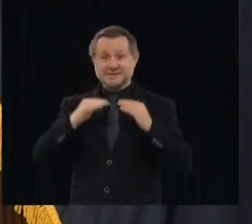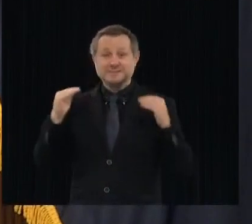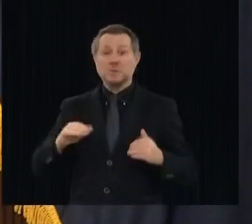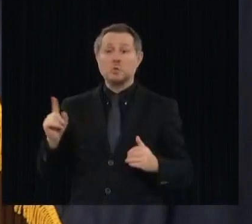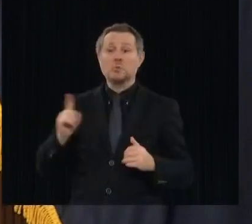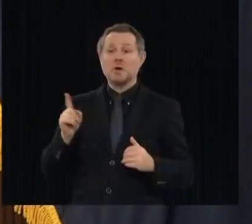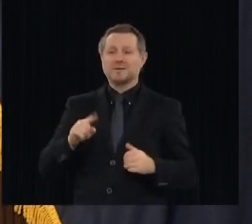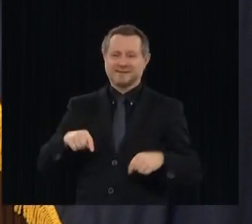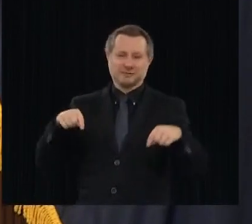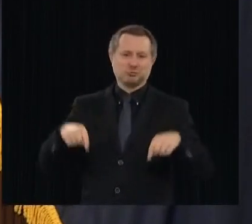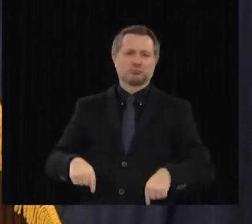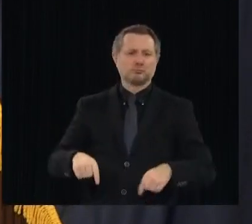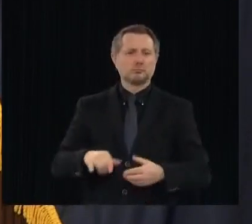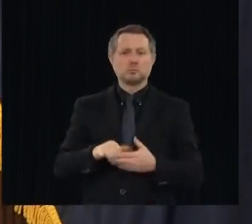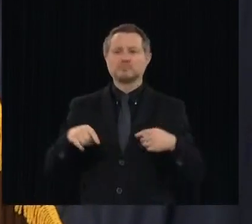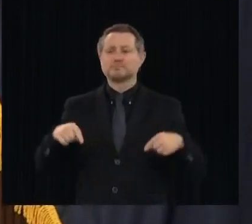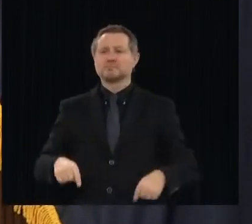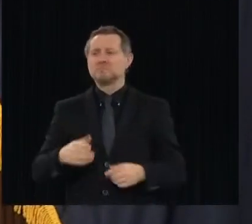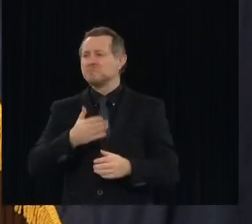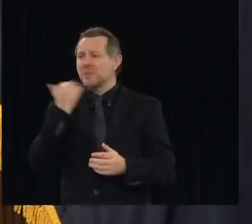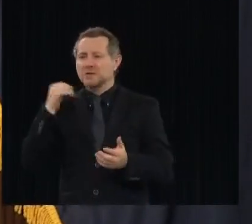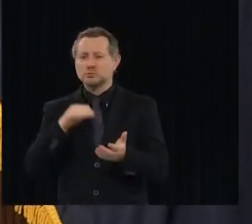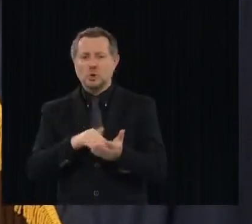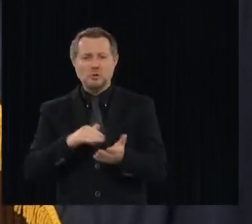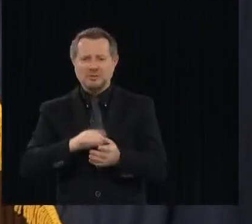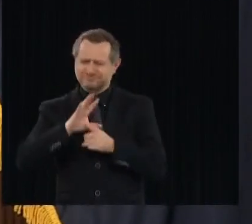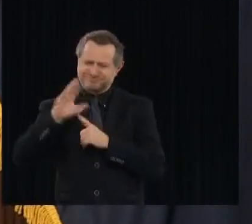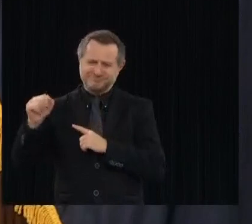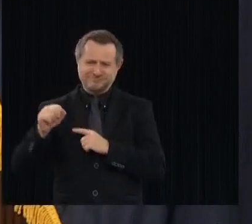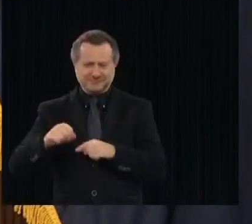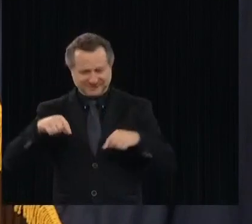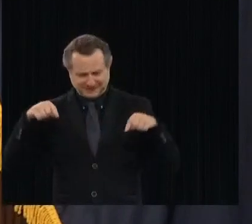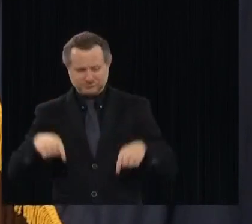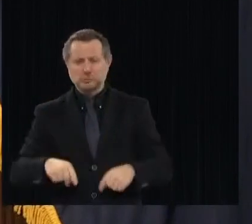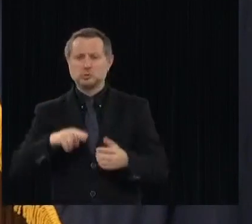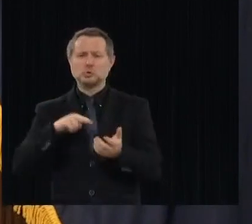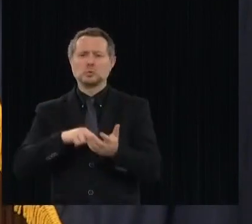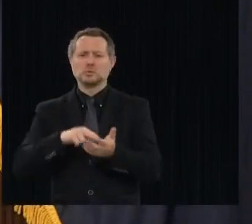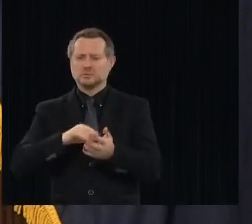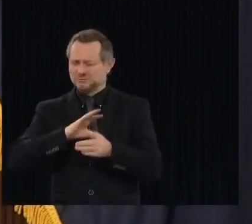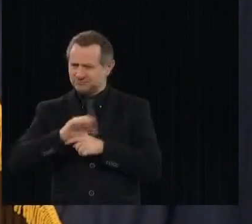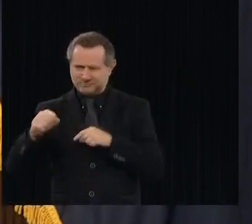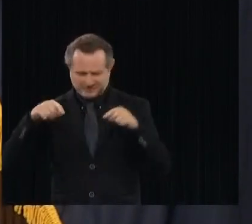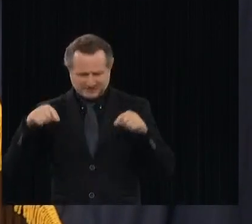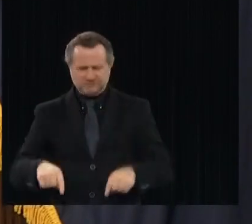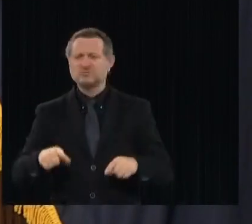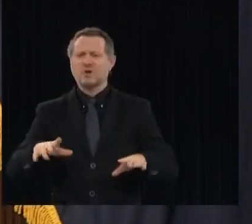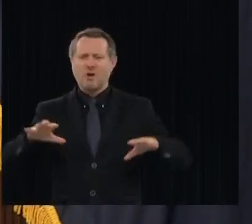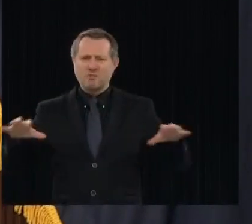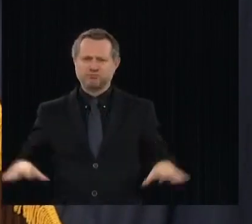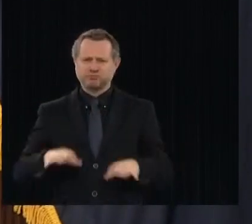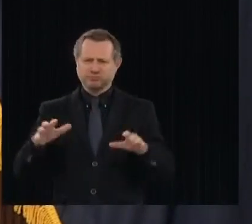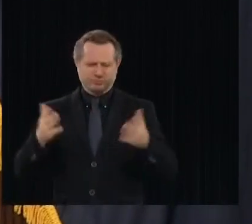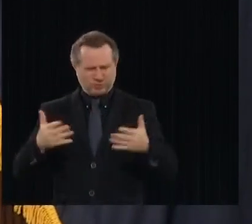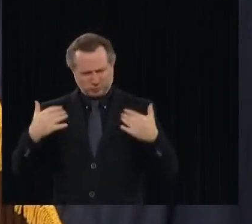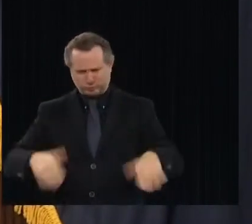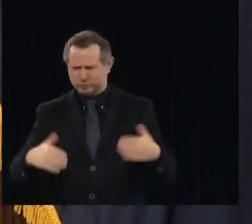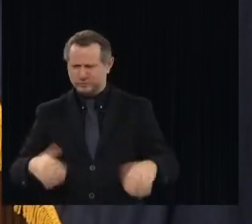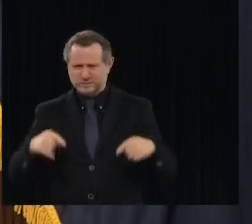VIRUS. THAT IS THE TRUTH. THAT HOSPITAL SYSTEM ON THE GLOBE I BELIEVE WE HAVE.